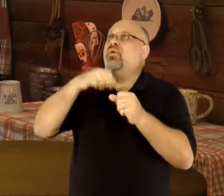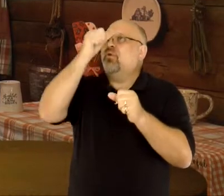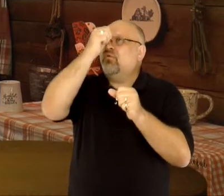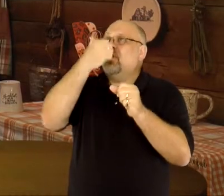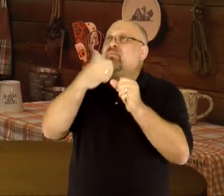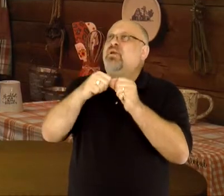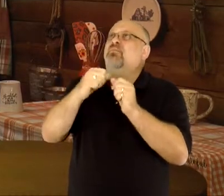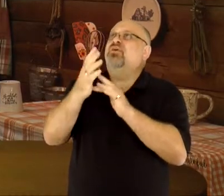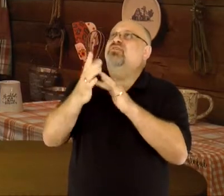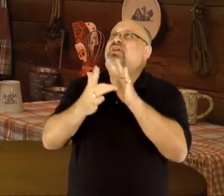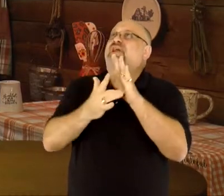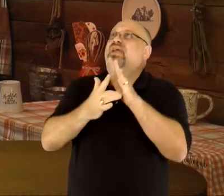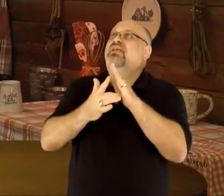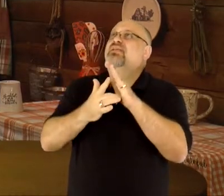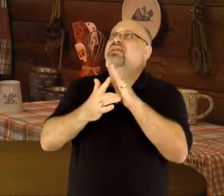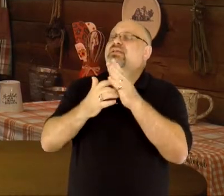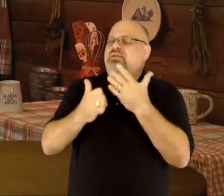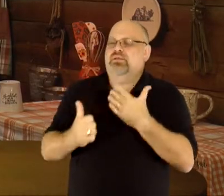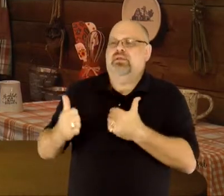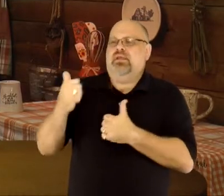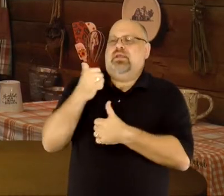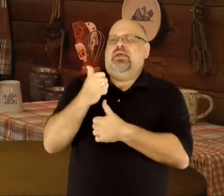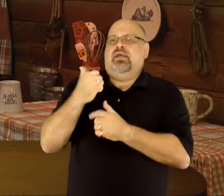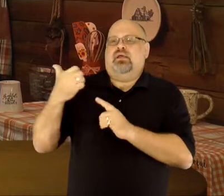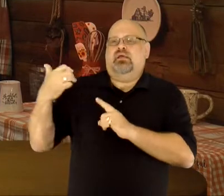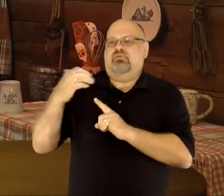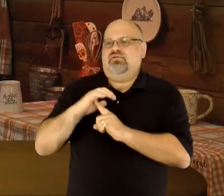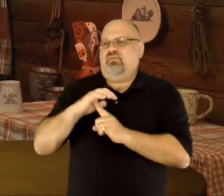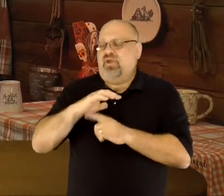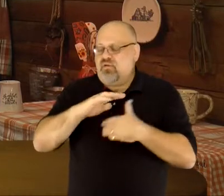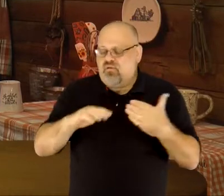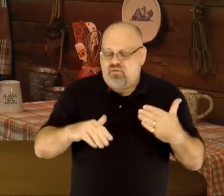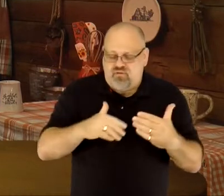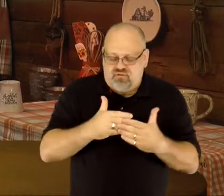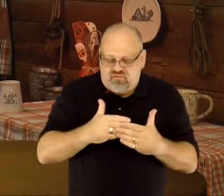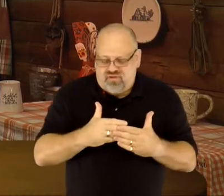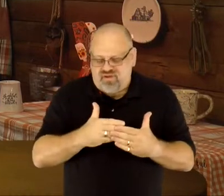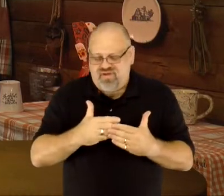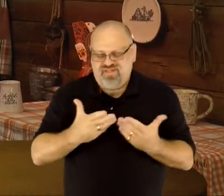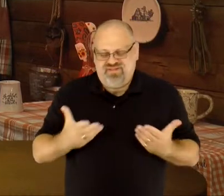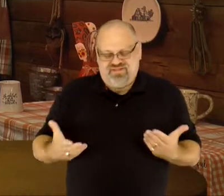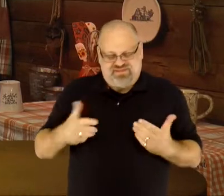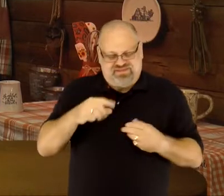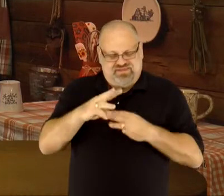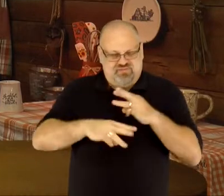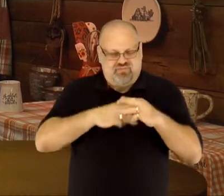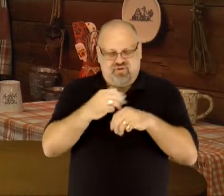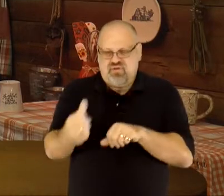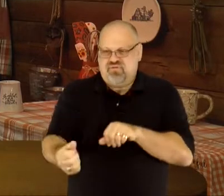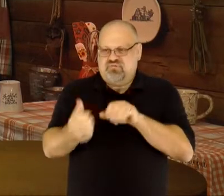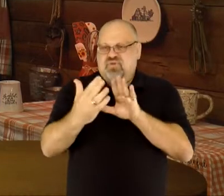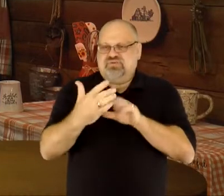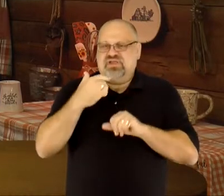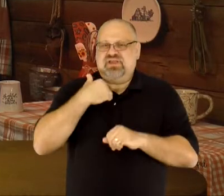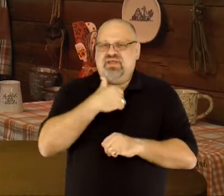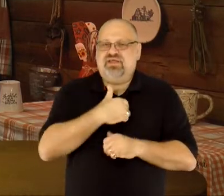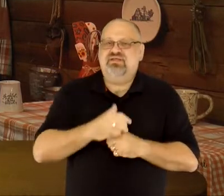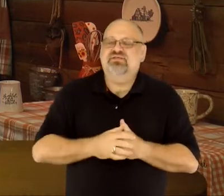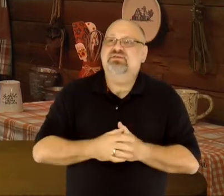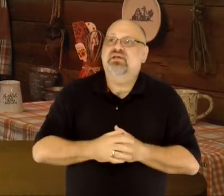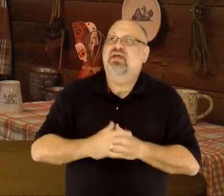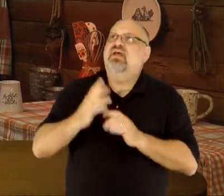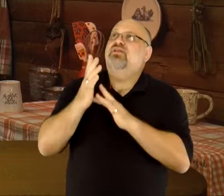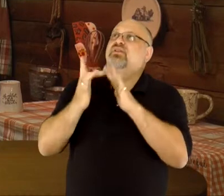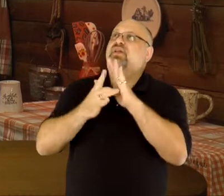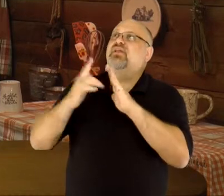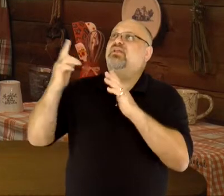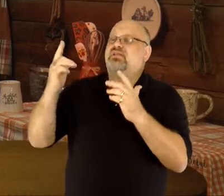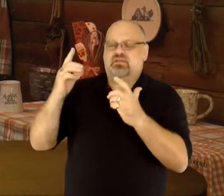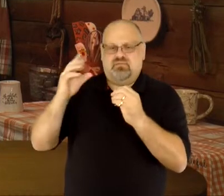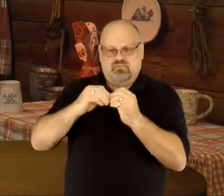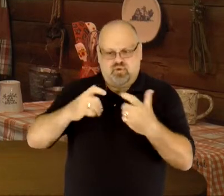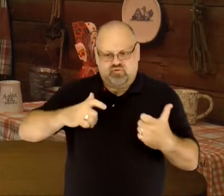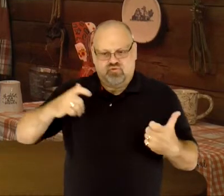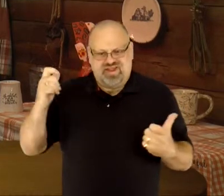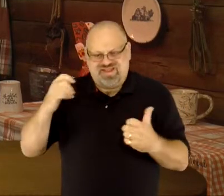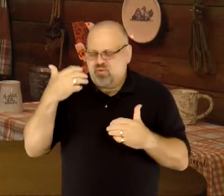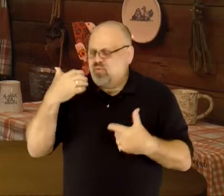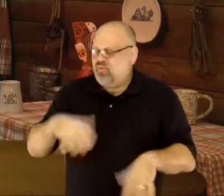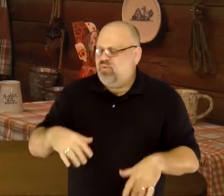that Jesus is supreme over everything that this world throws at us–Jesus is greater. May we shine